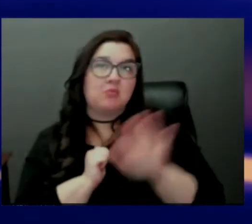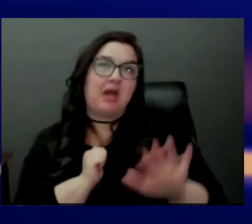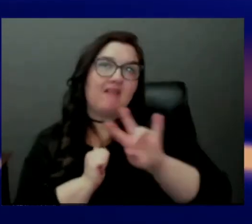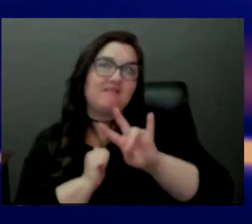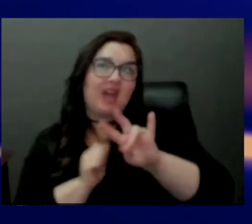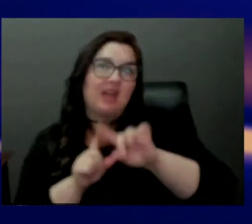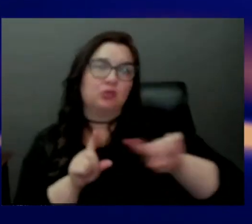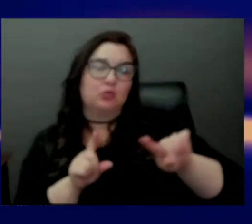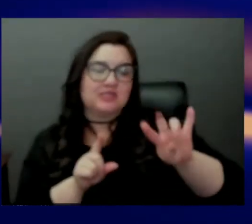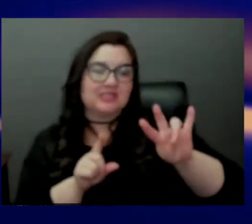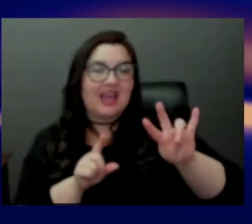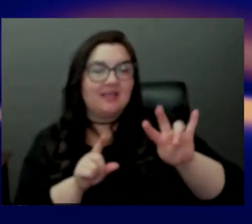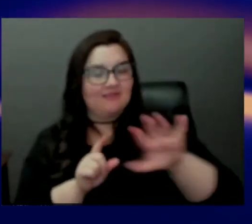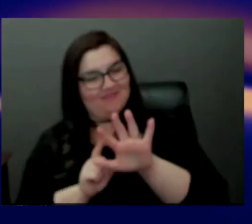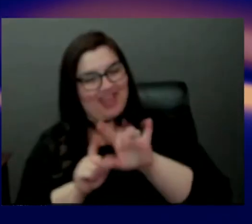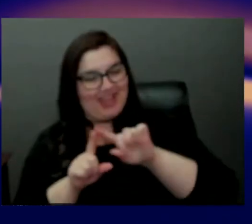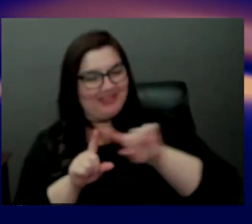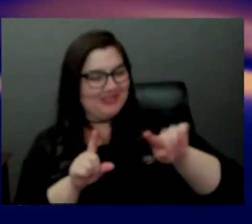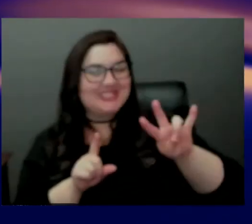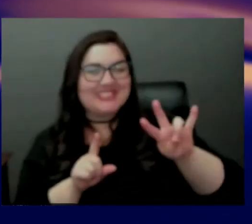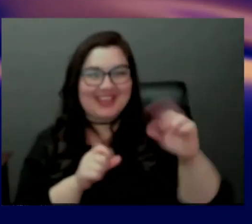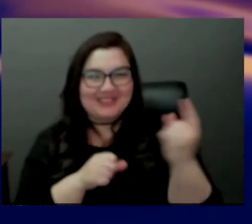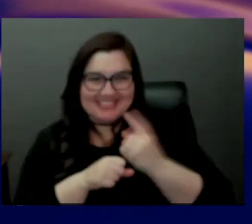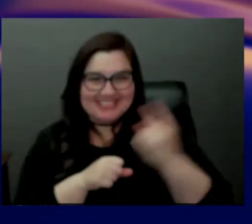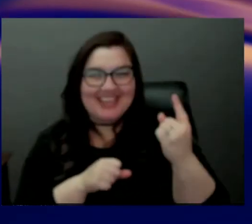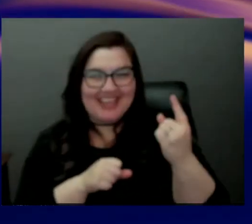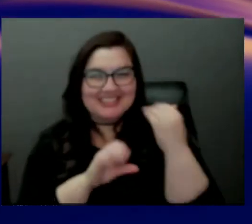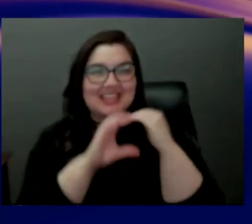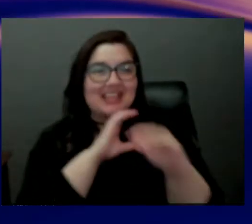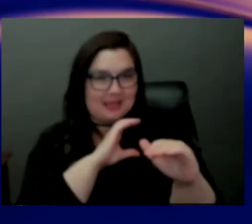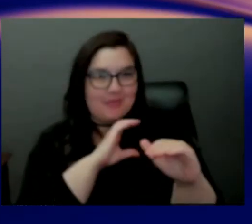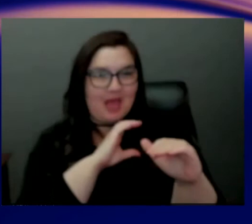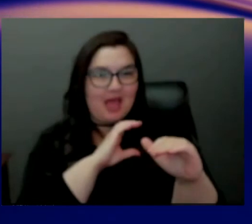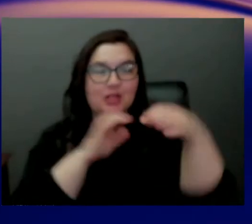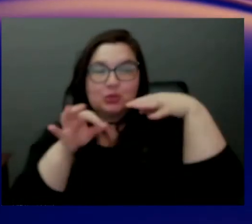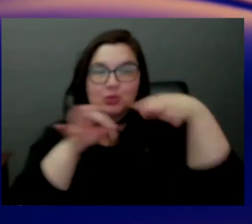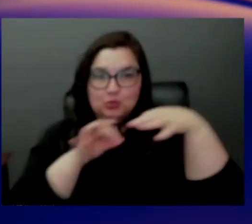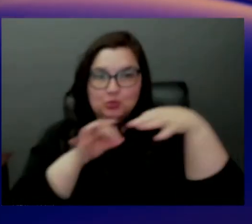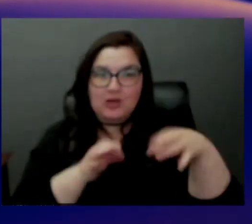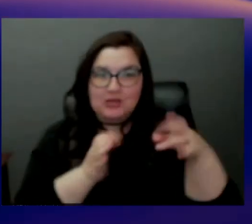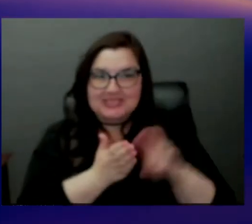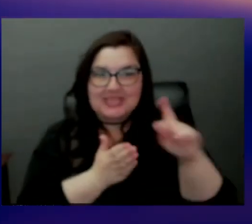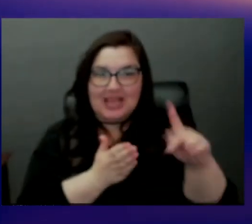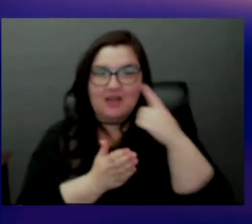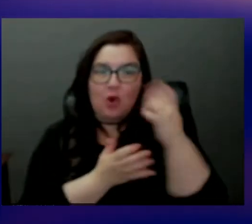And in that email, there will be directions to sign up for your free Credly account.